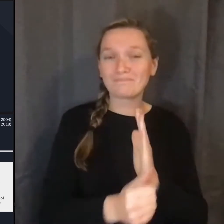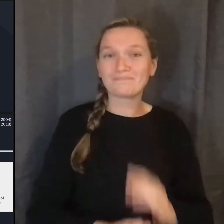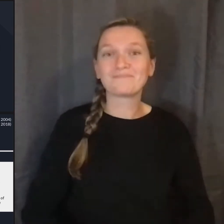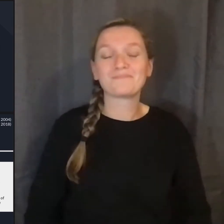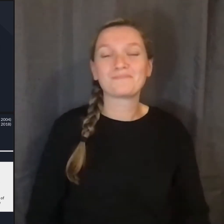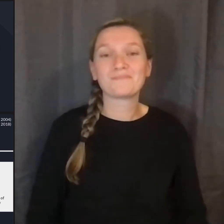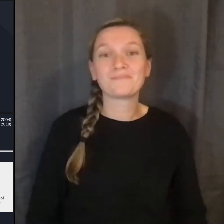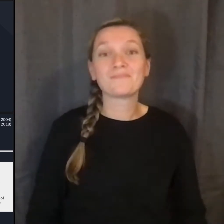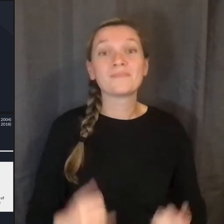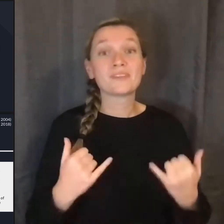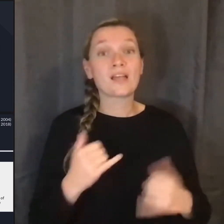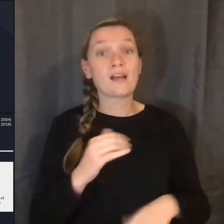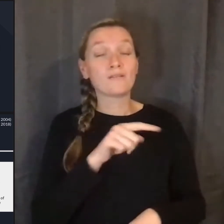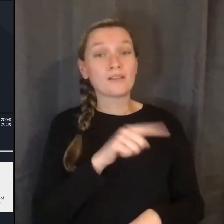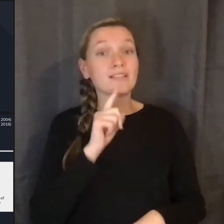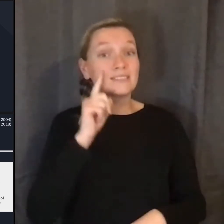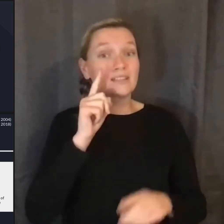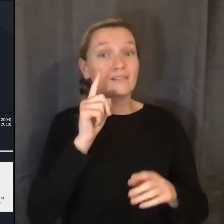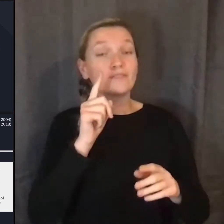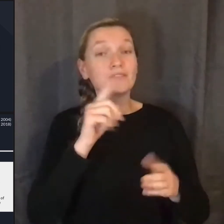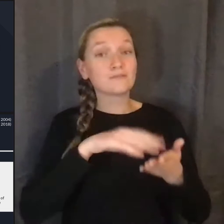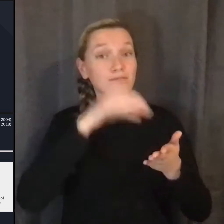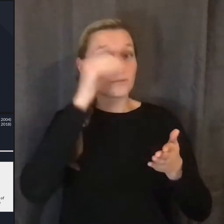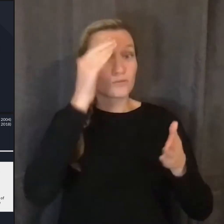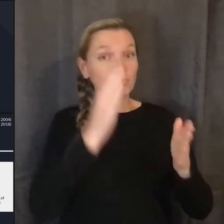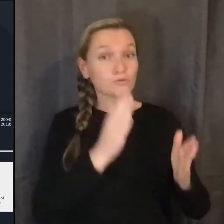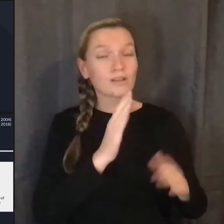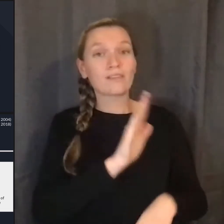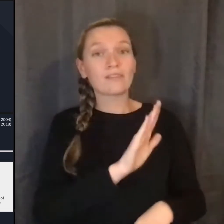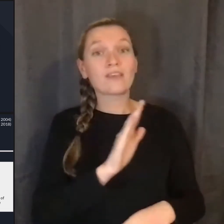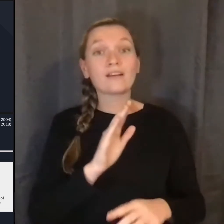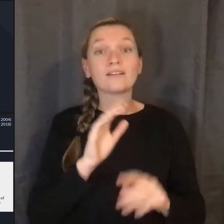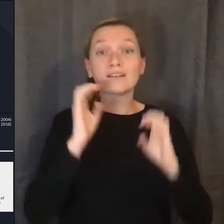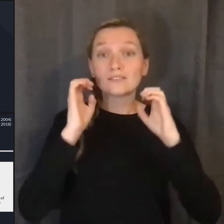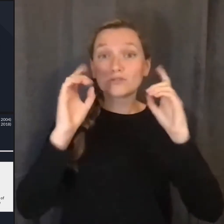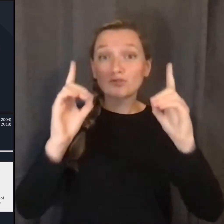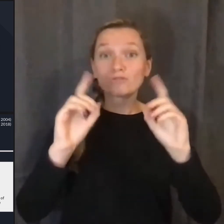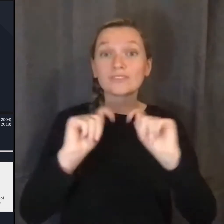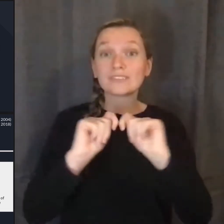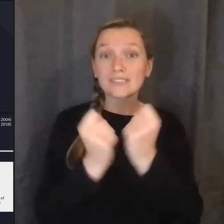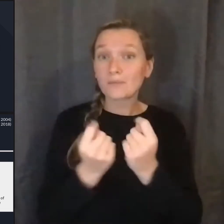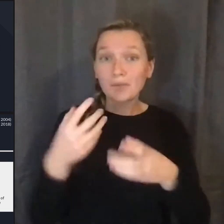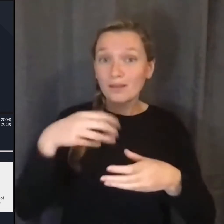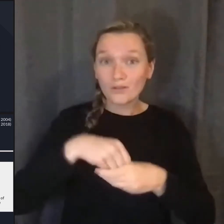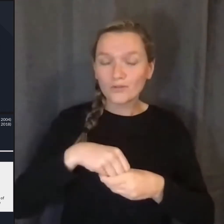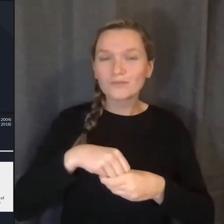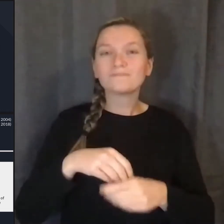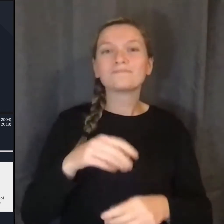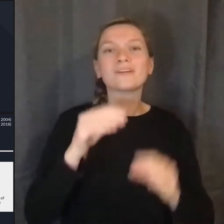are all examples of self-advocating next we'll discuss the educational team for the deaf student